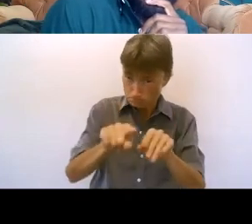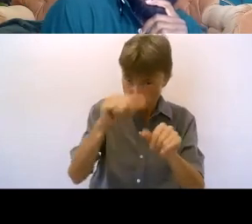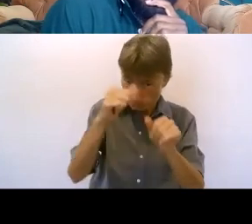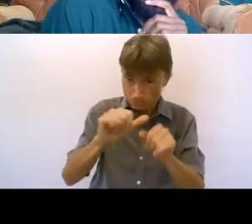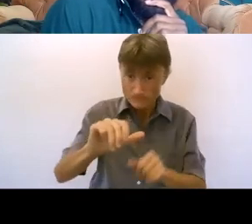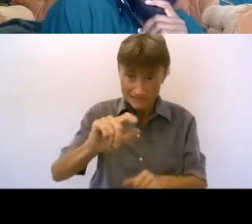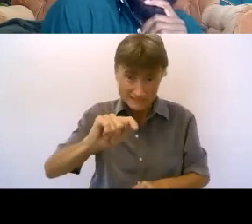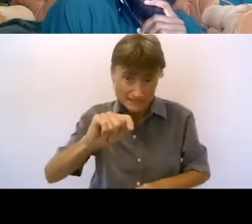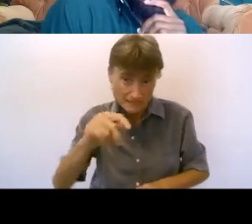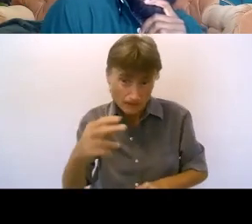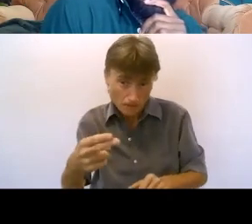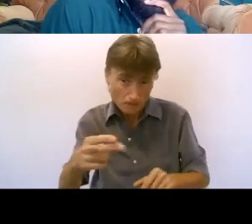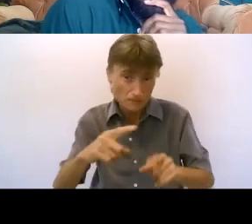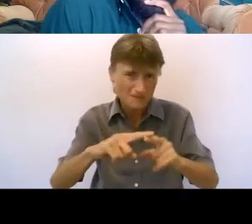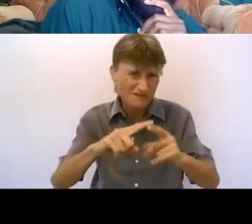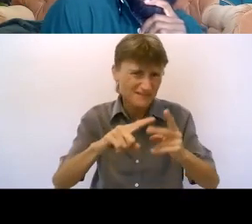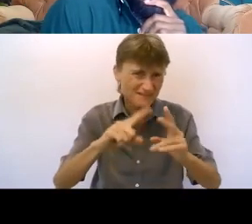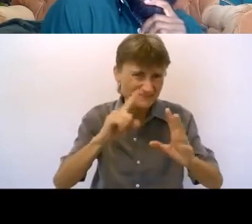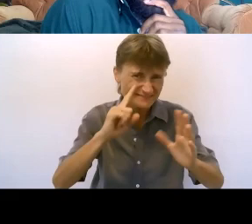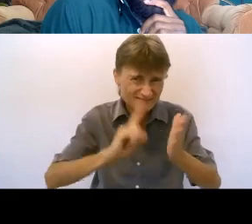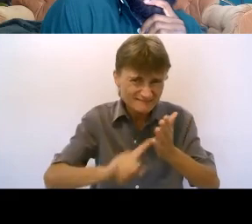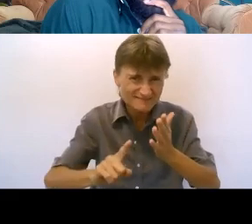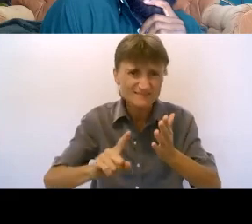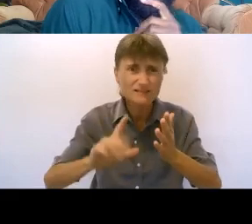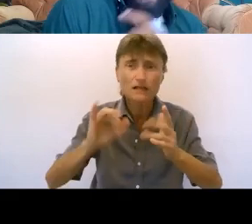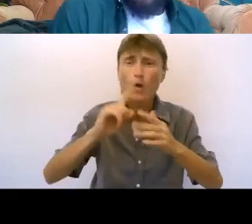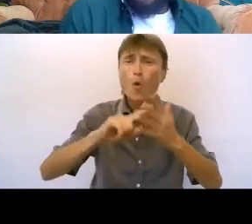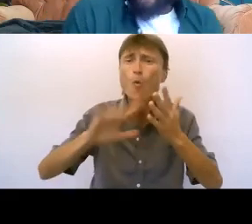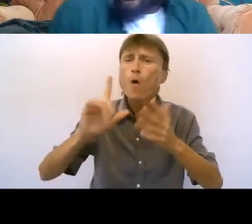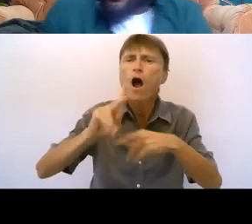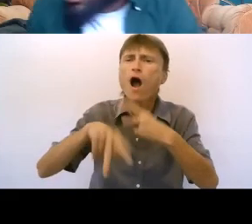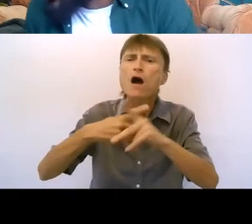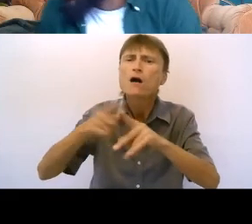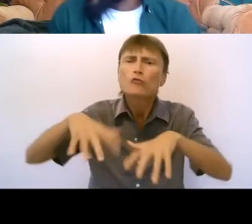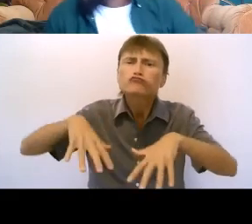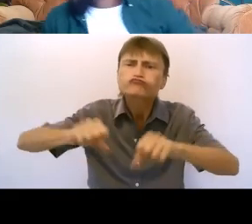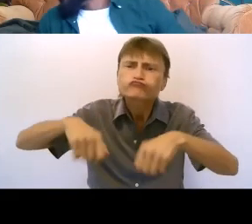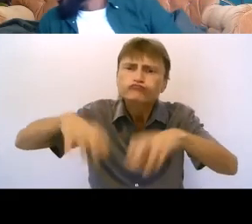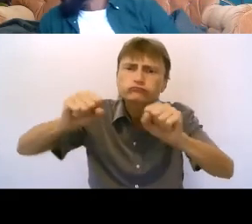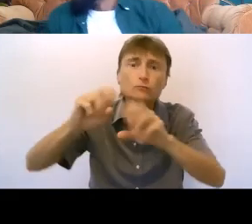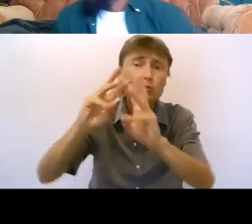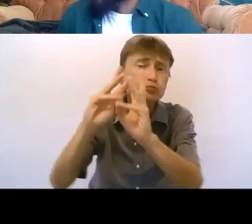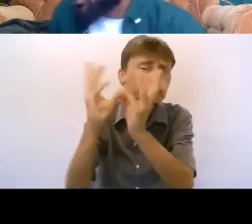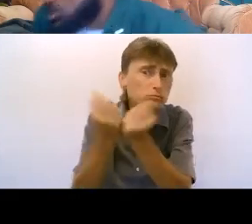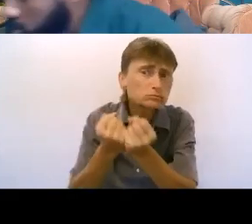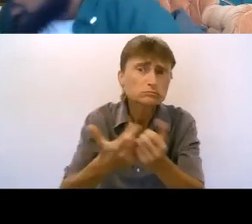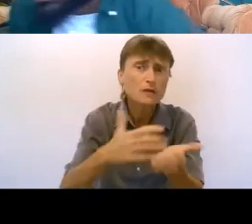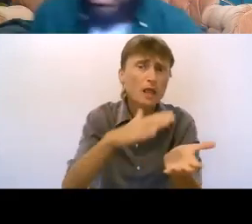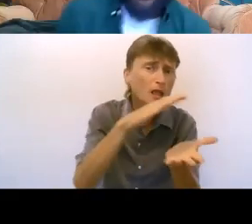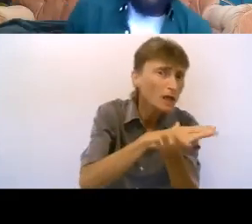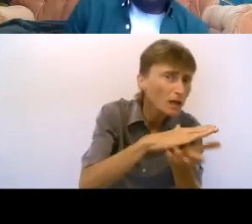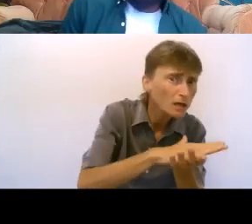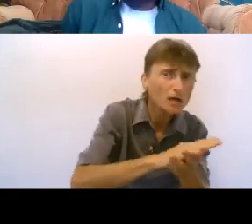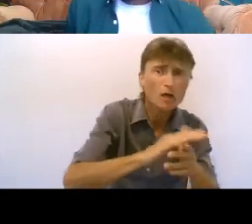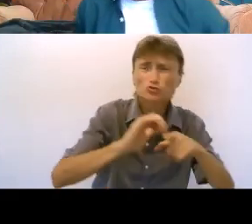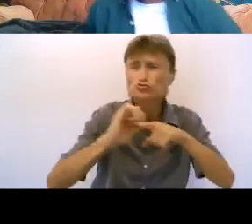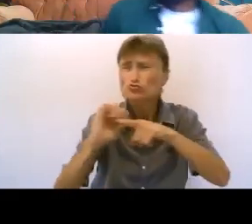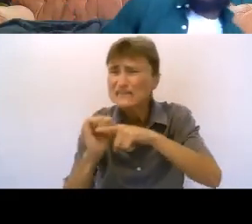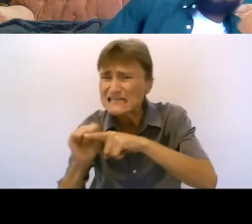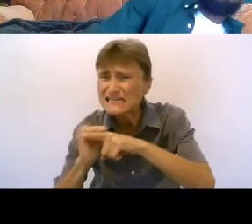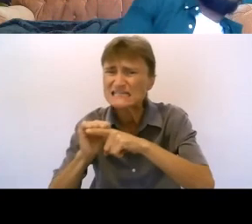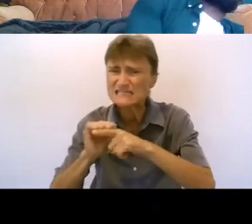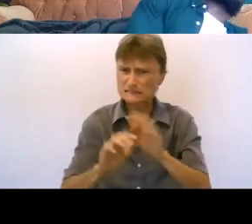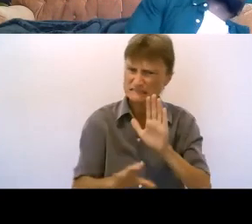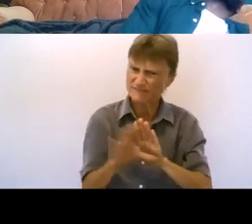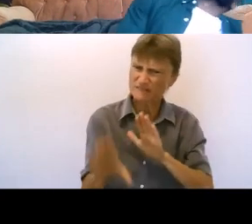between the Chat and Chews, between training that you do, builds that courage to say something